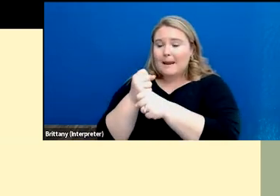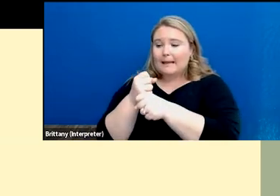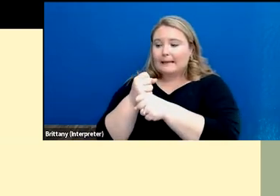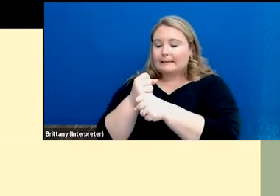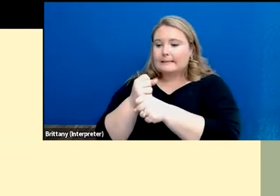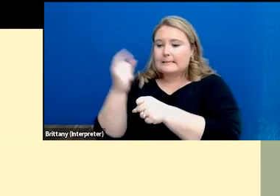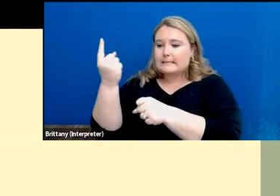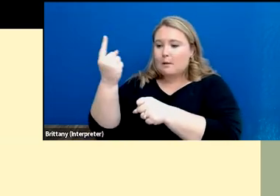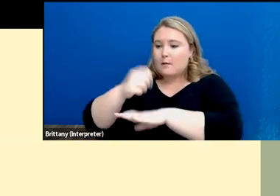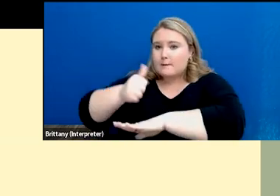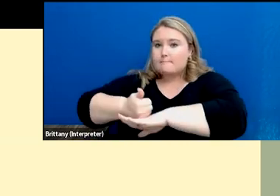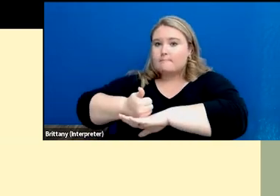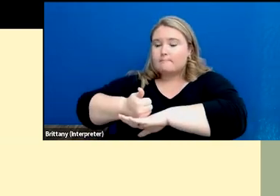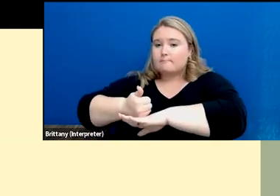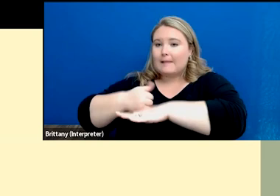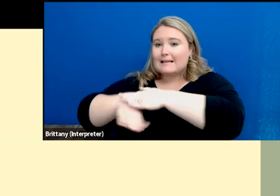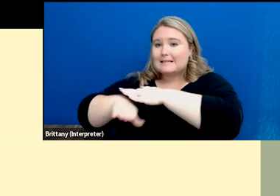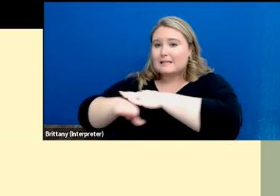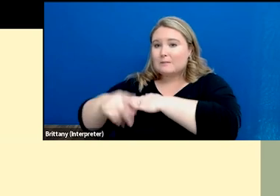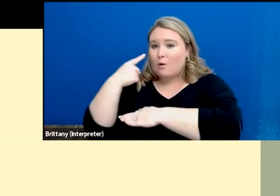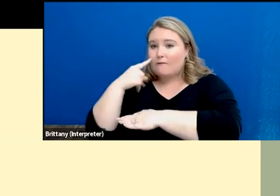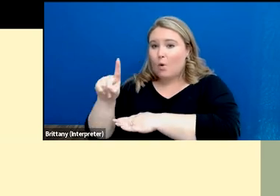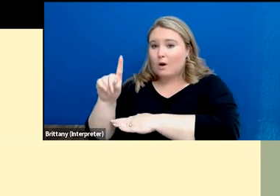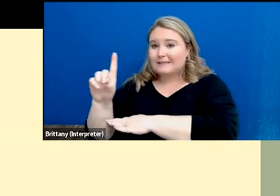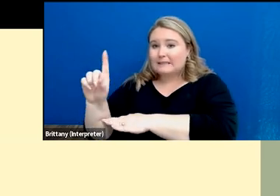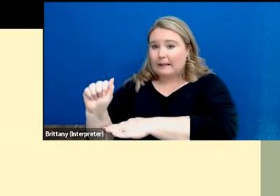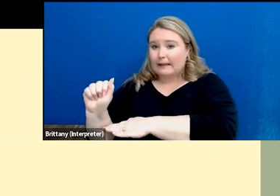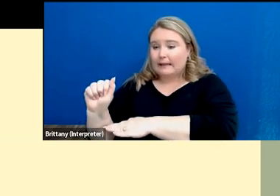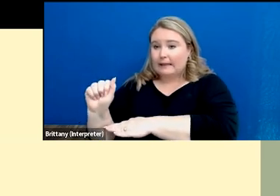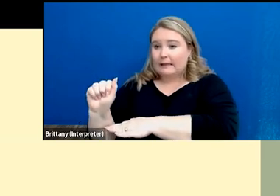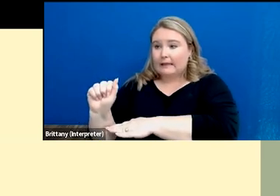you've made it better or more usable for everybody.